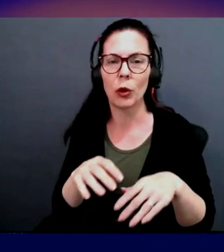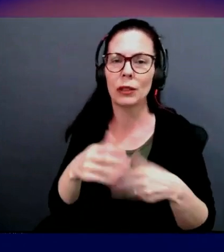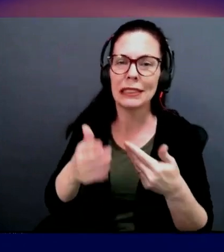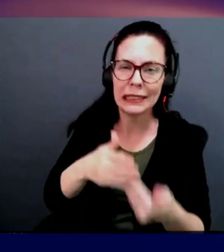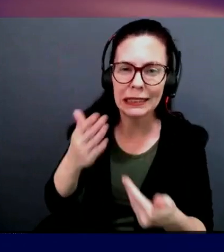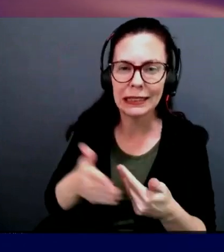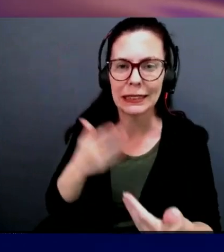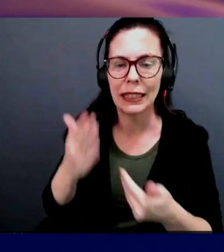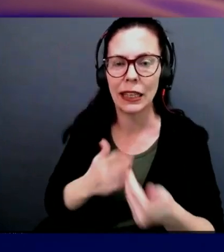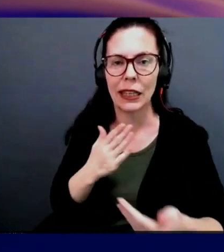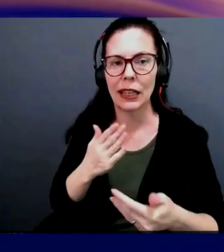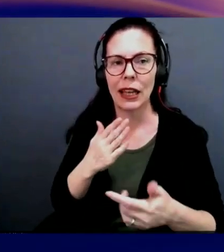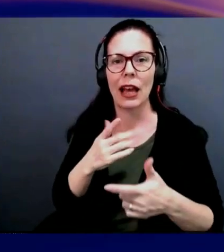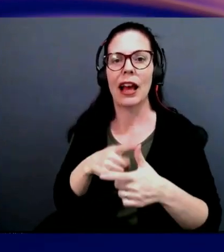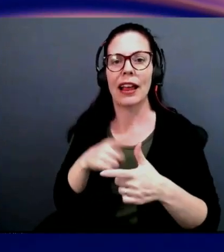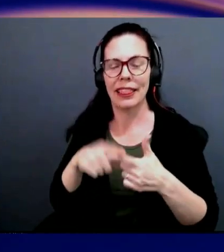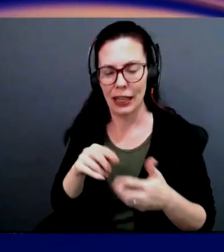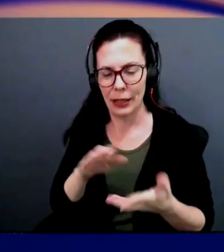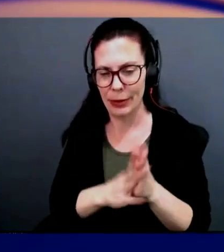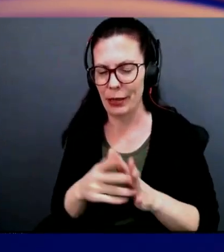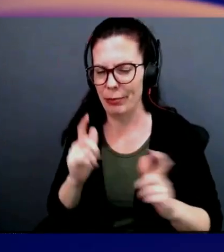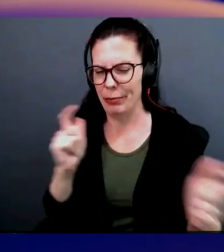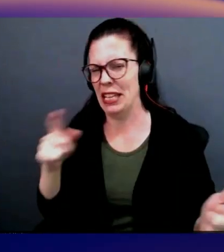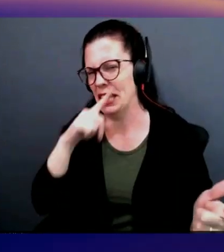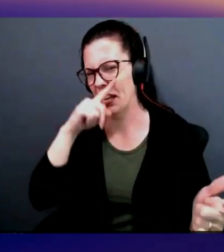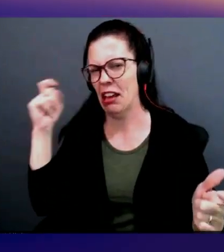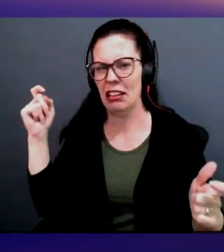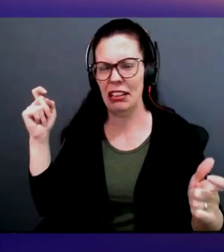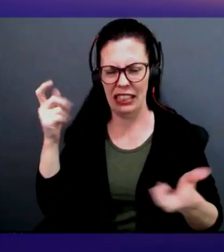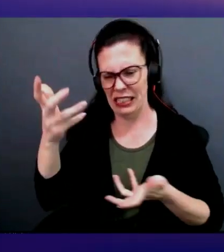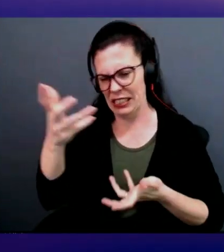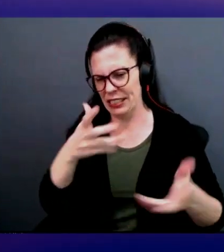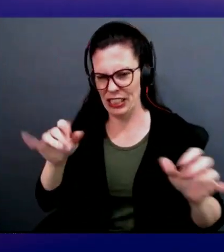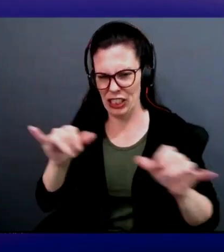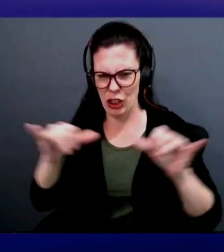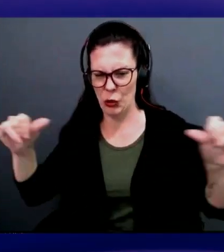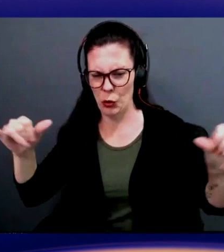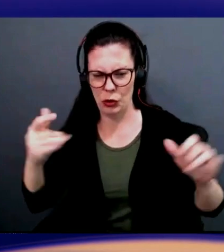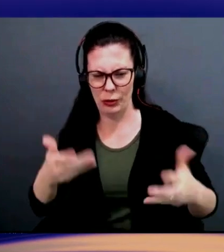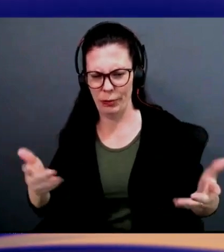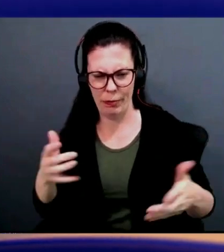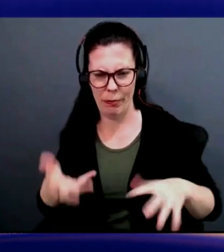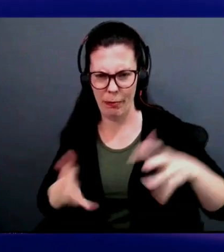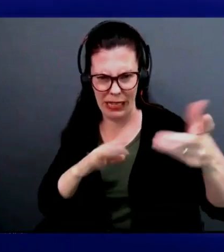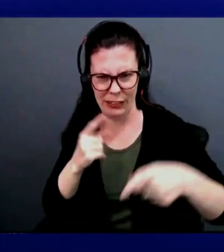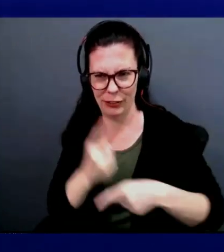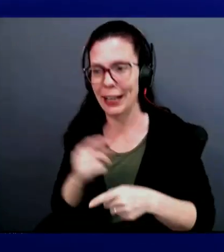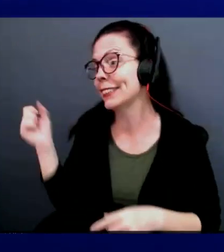until they're just turned into this utterly intractable and scalable mess, right? Yep, absolutely. Yeah, and look,